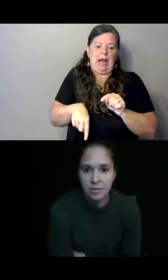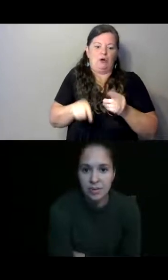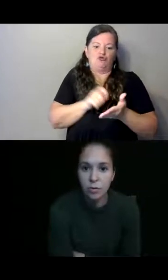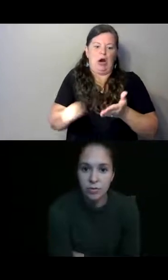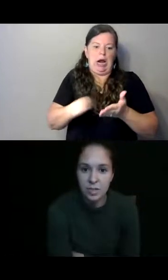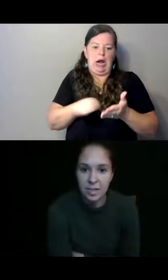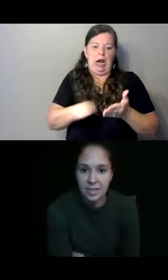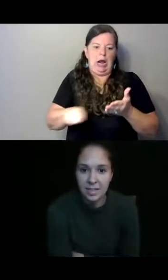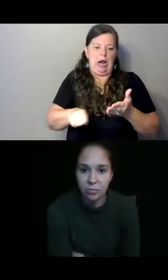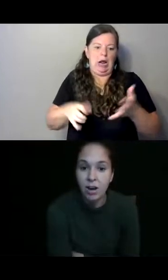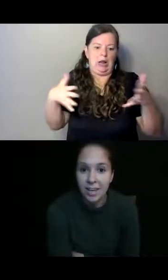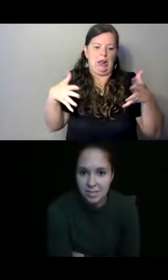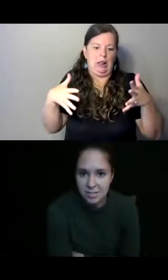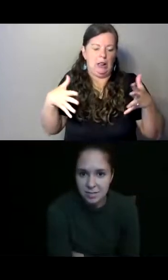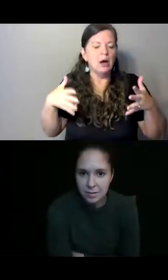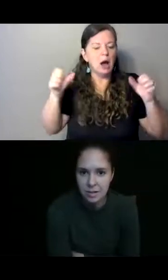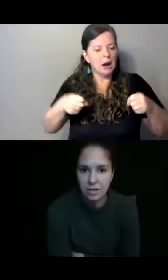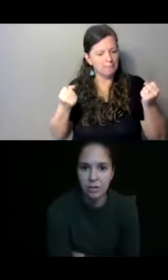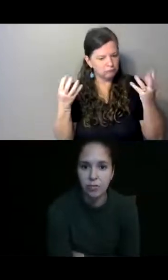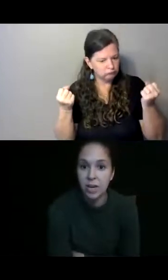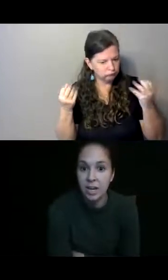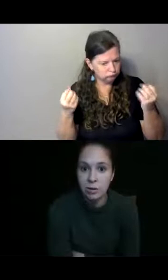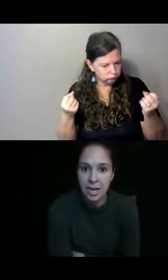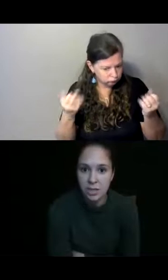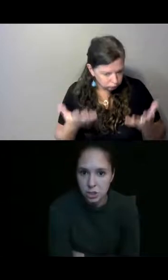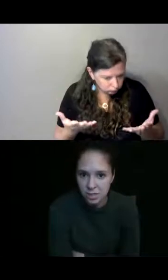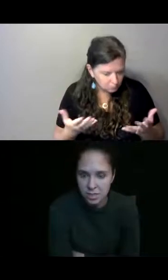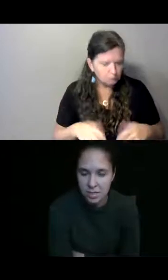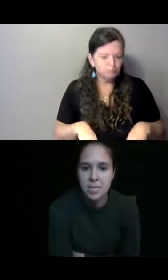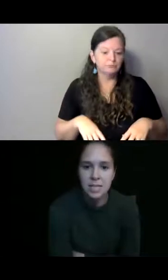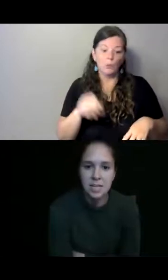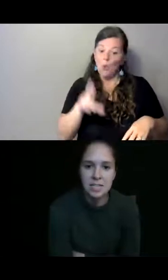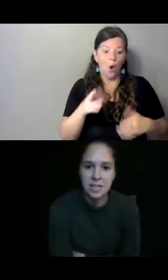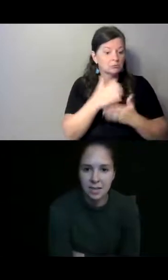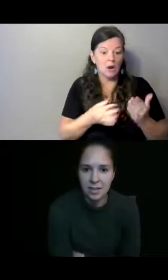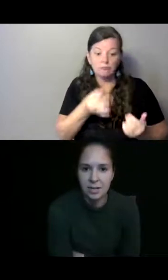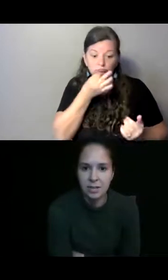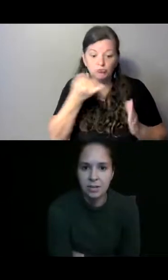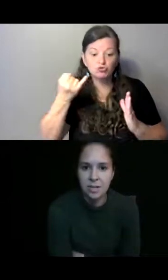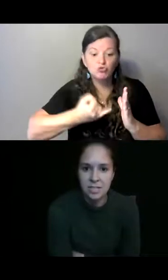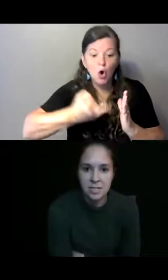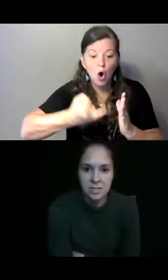If they don't feel like they can write and they're afraid or anxious, they can sign their ideas.